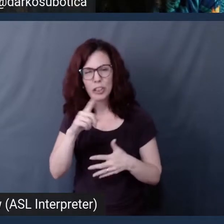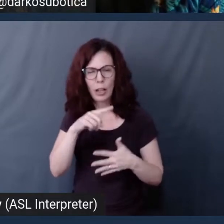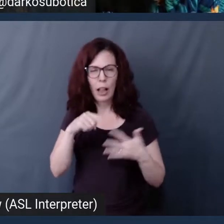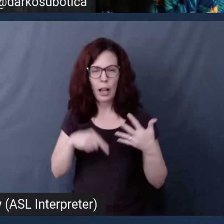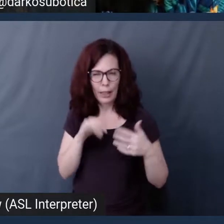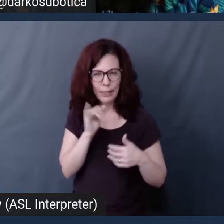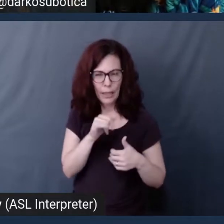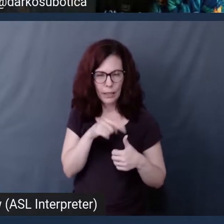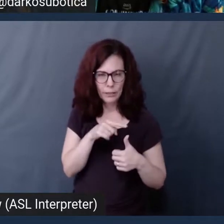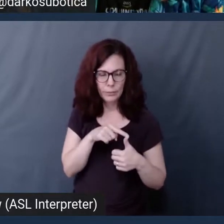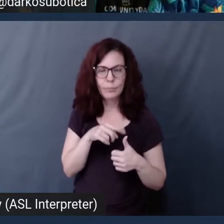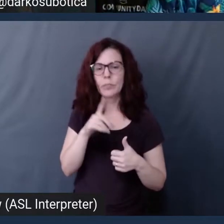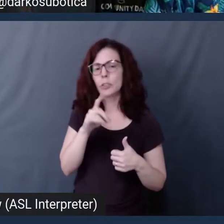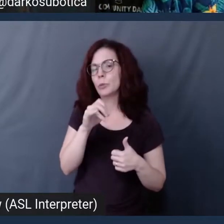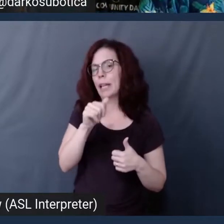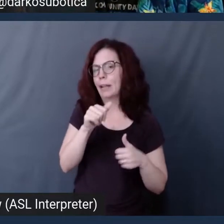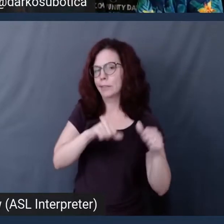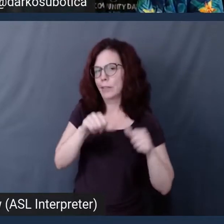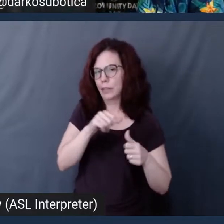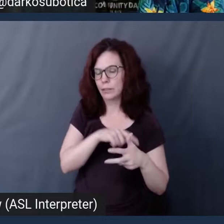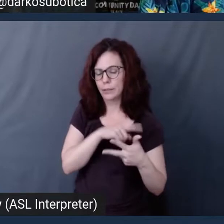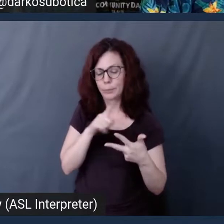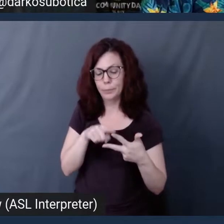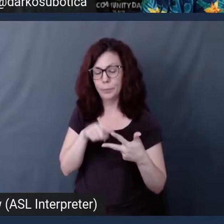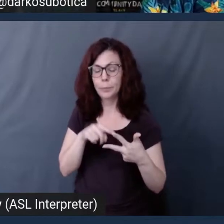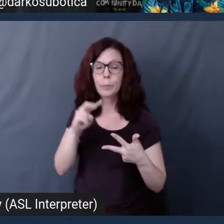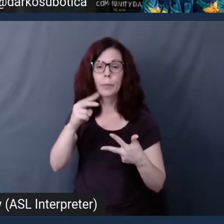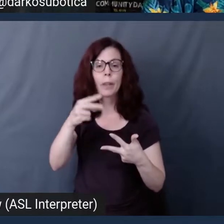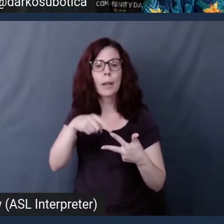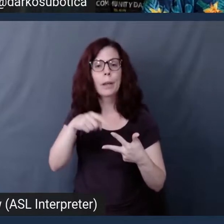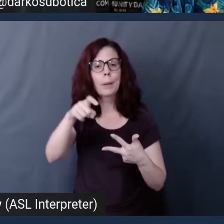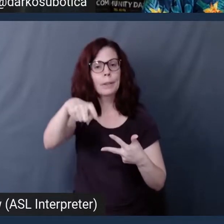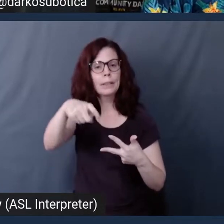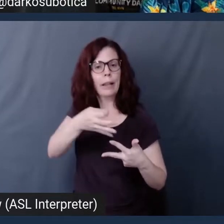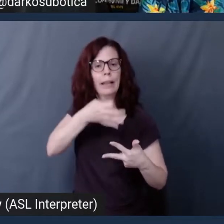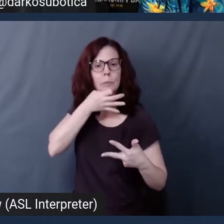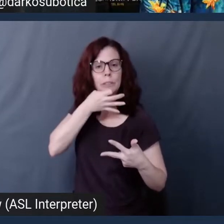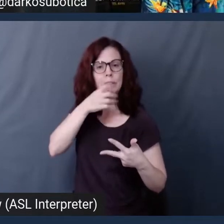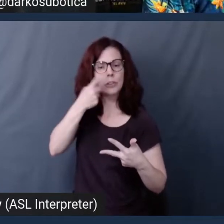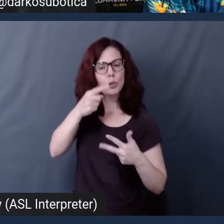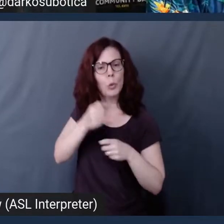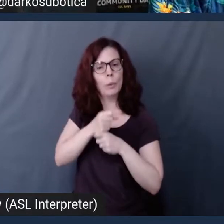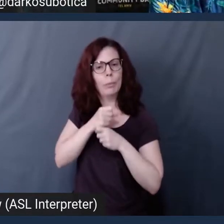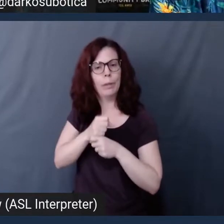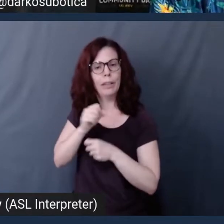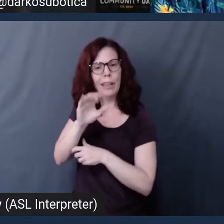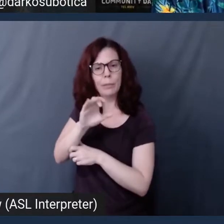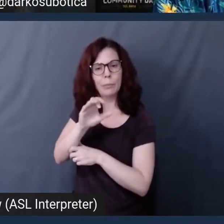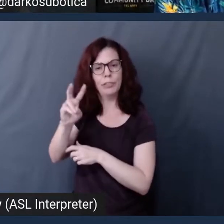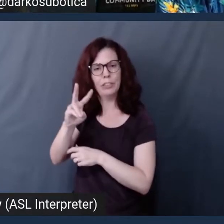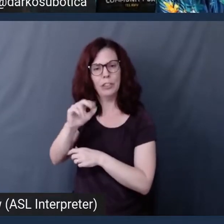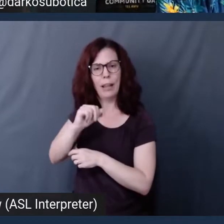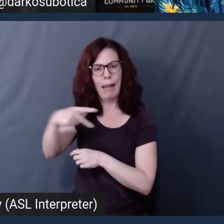So you need data science expertise. Second, you need expertise to build computer vision applications that can leverage these models.